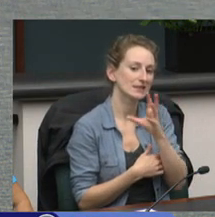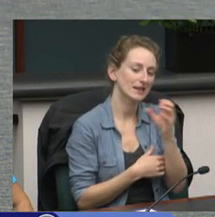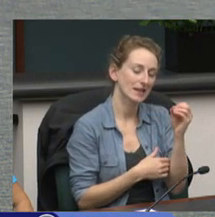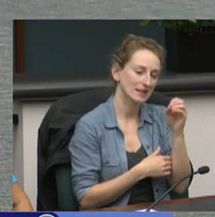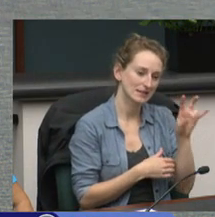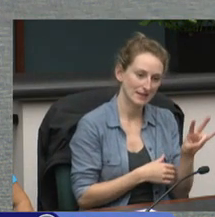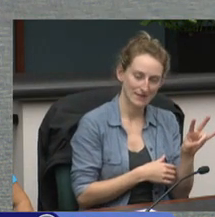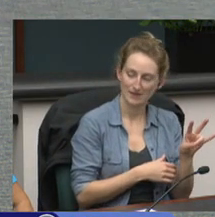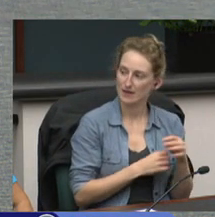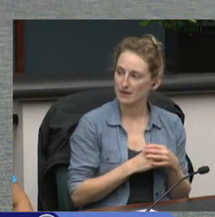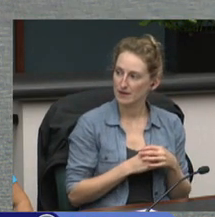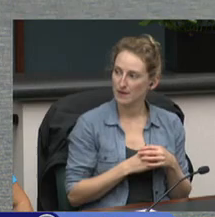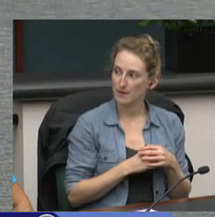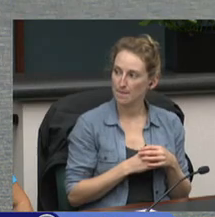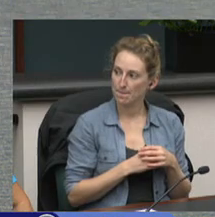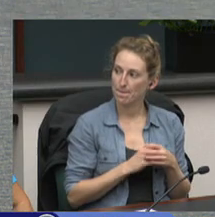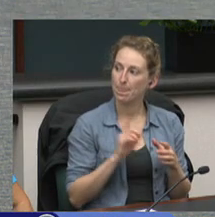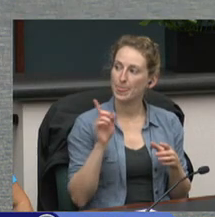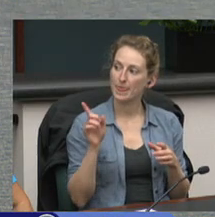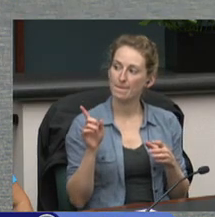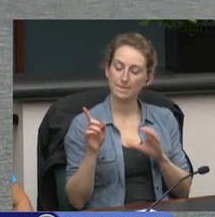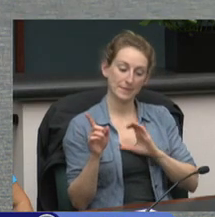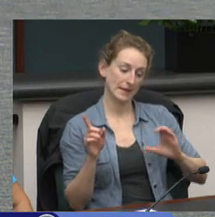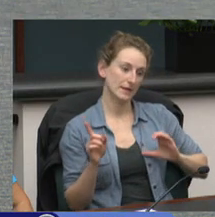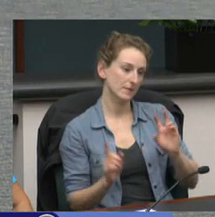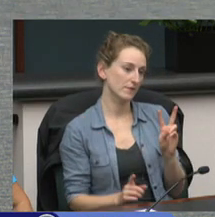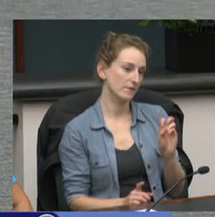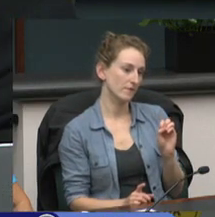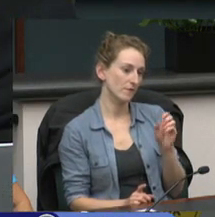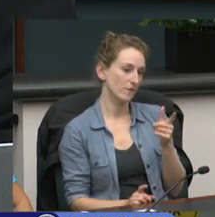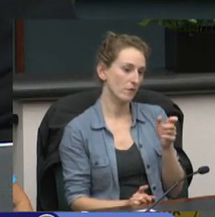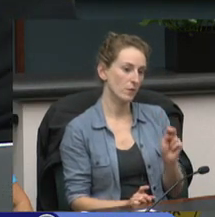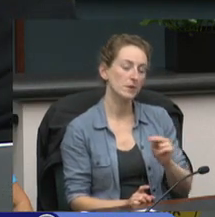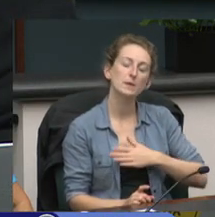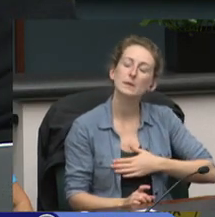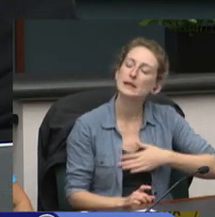you give us a little bit of guidance on what you want from Council members in